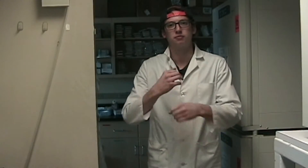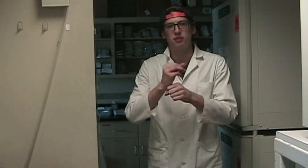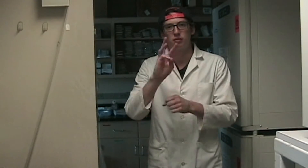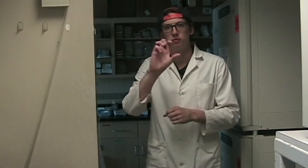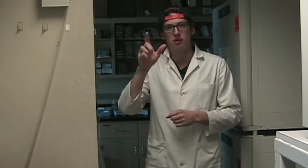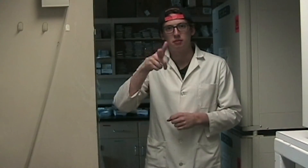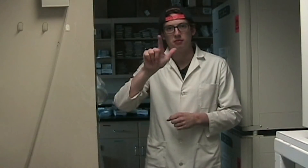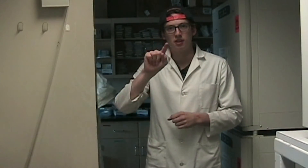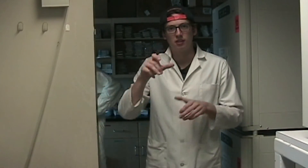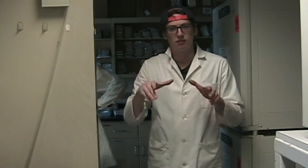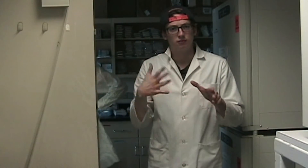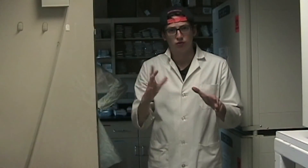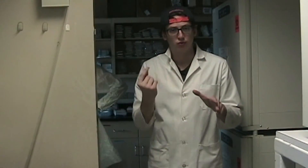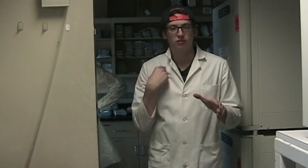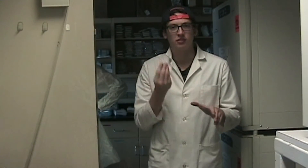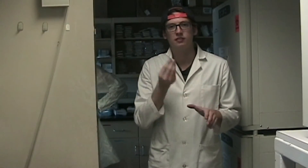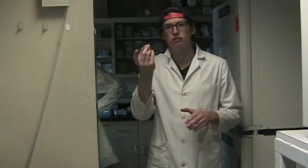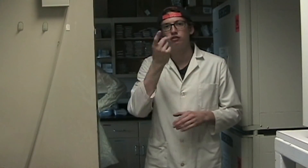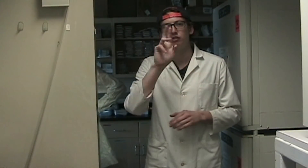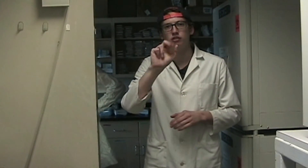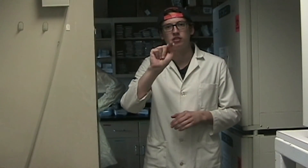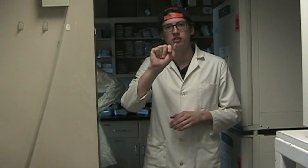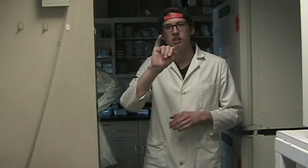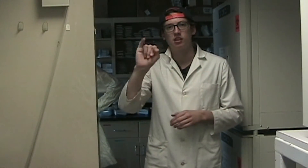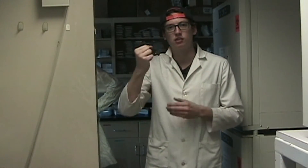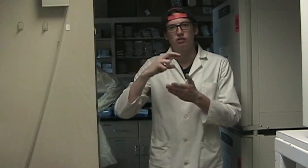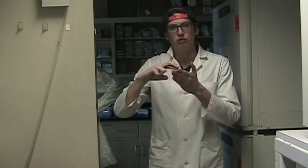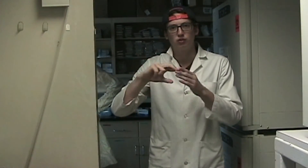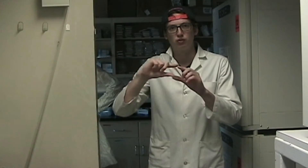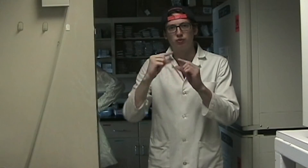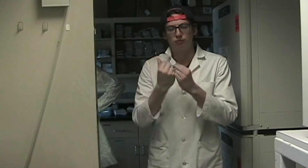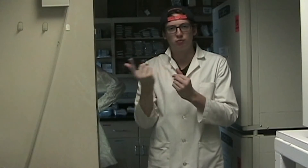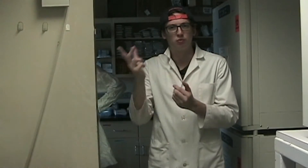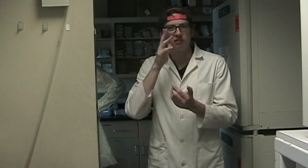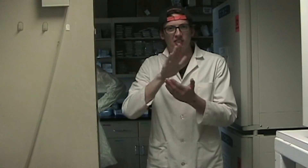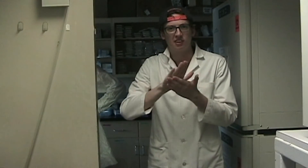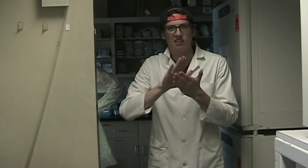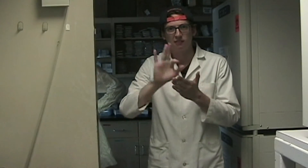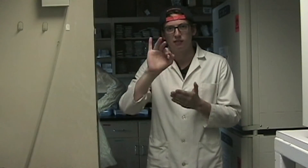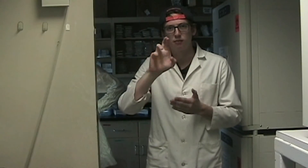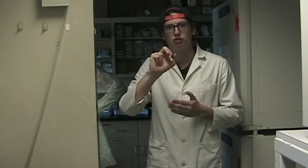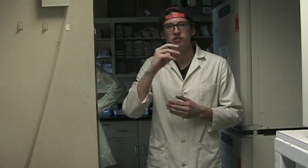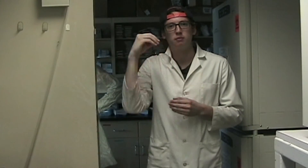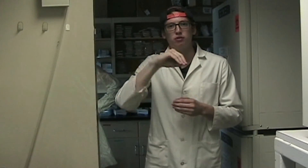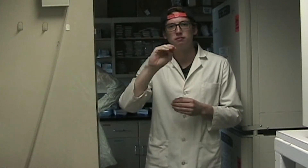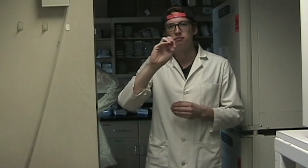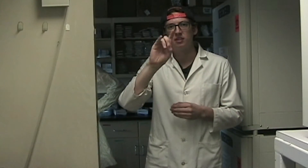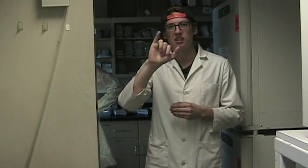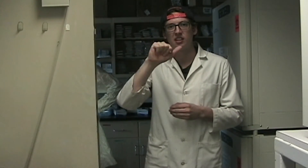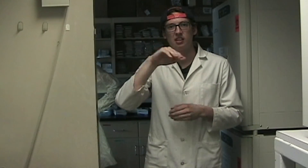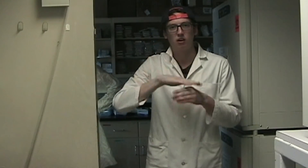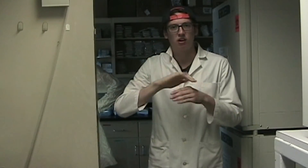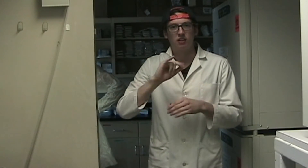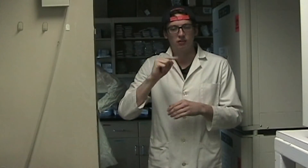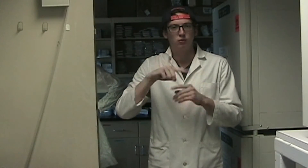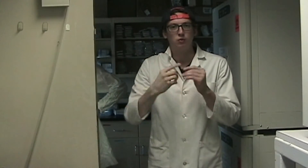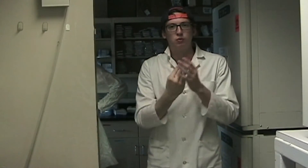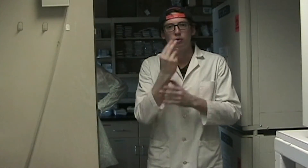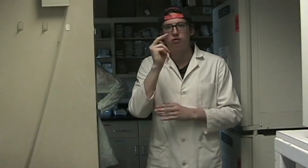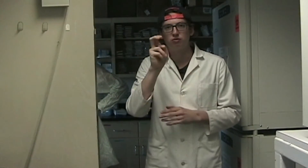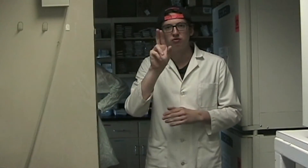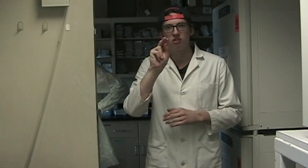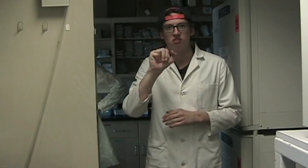The fibers of the well plate will be cleaned and coated by a growth media by the Dr. Staii’s research group to grow neurons.